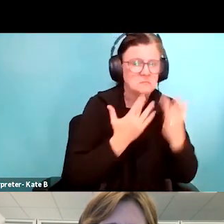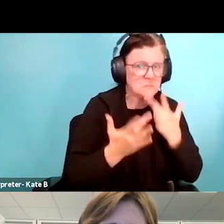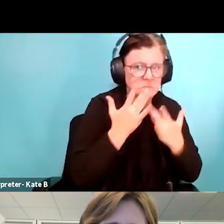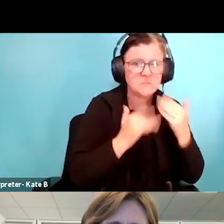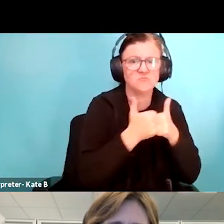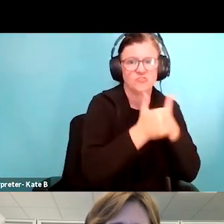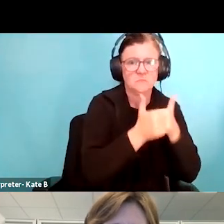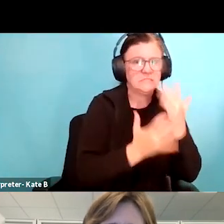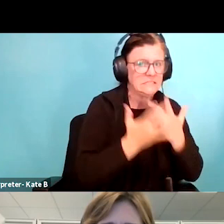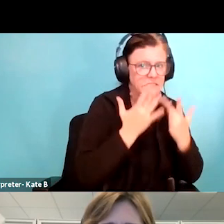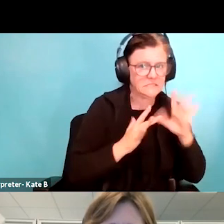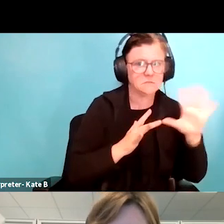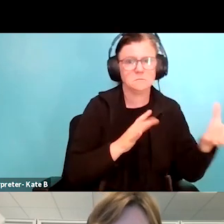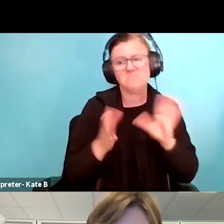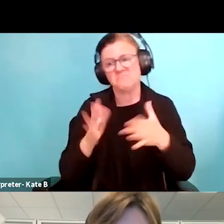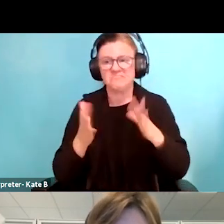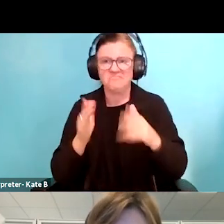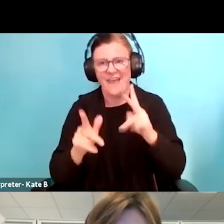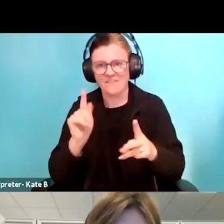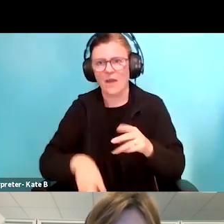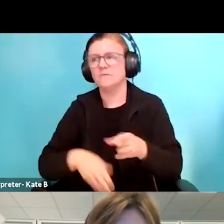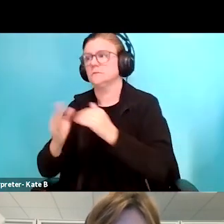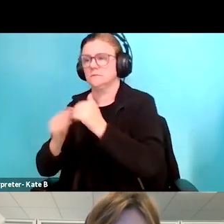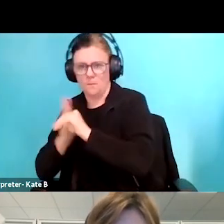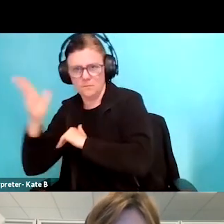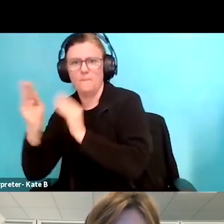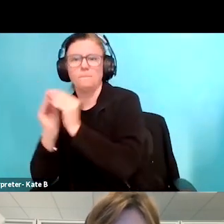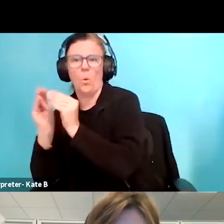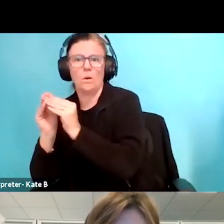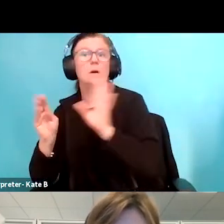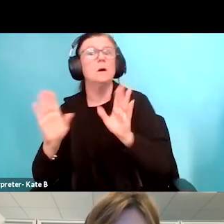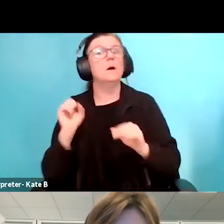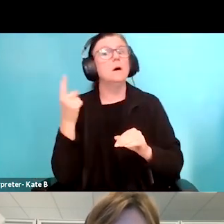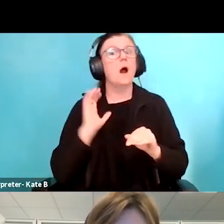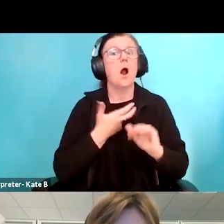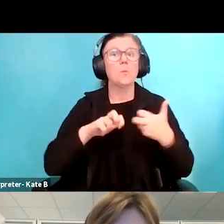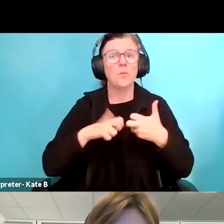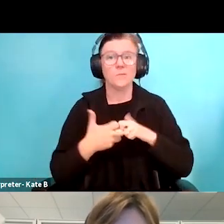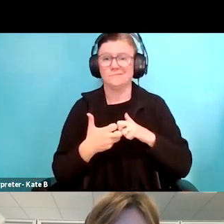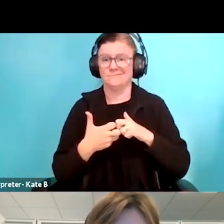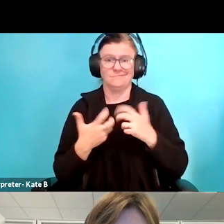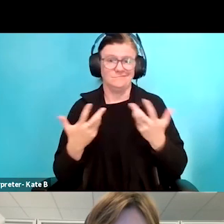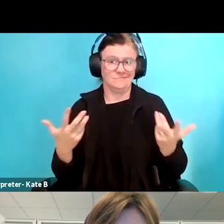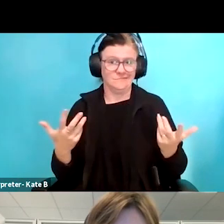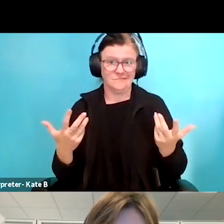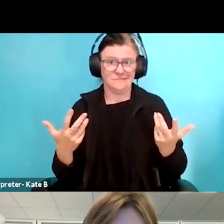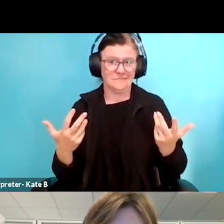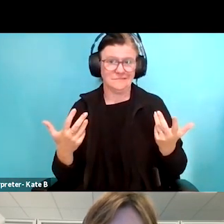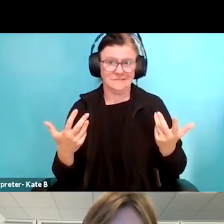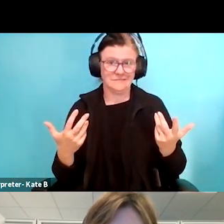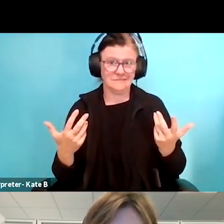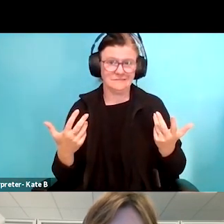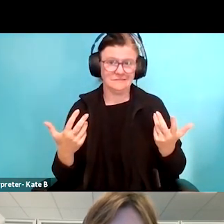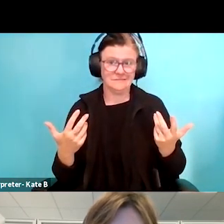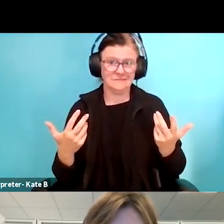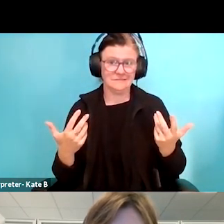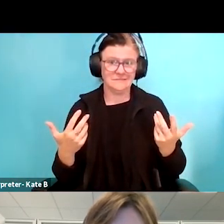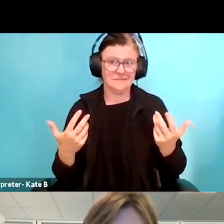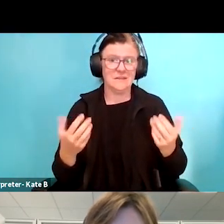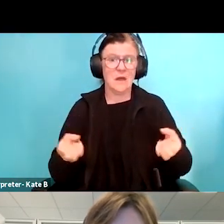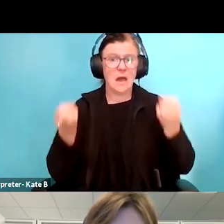The problem is that we didn’t have the numbers to really look at the non-core group independently